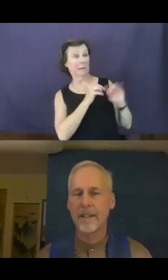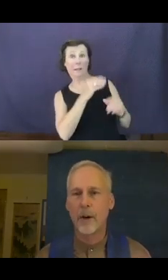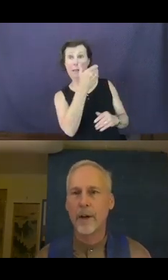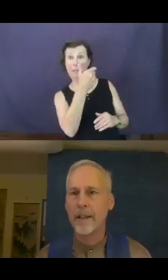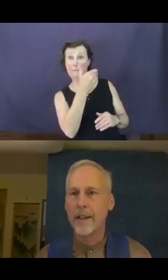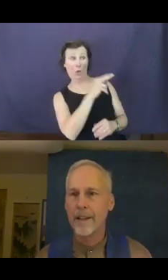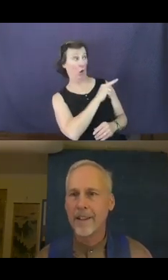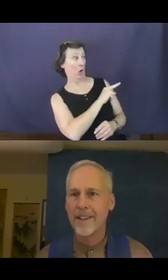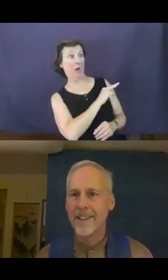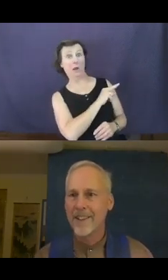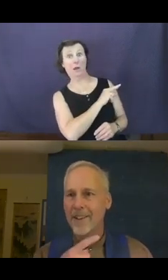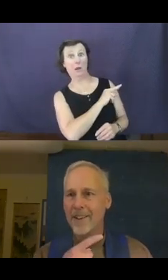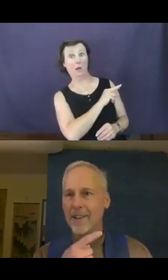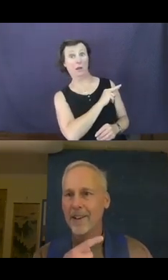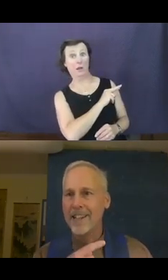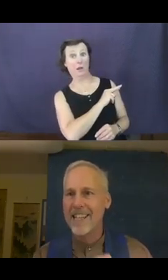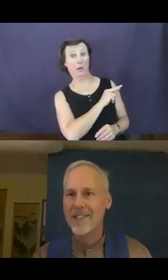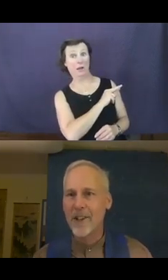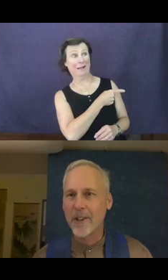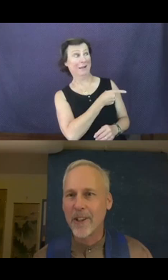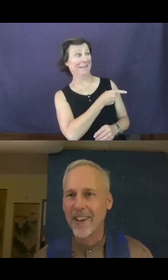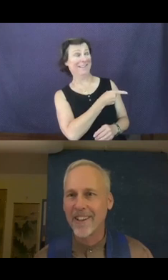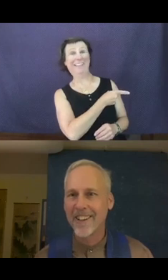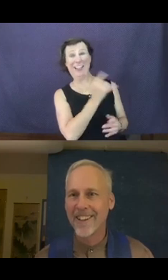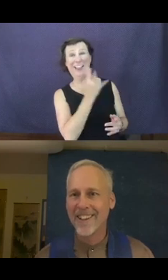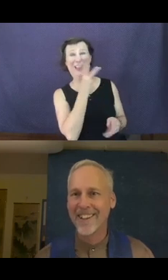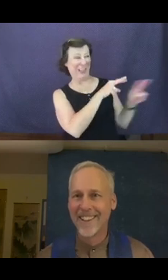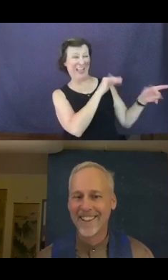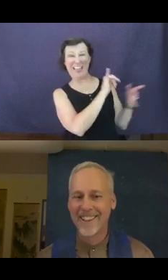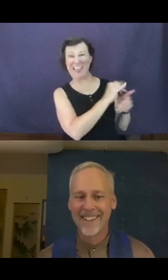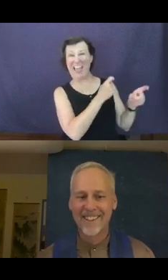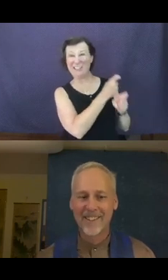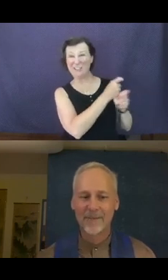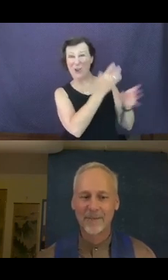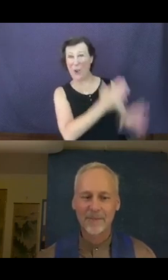going, "Look at that joker!"